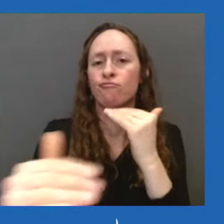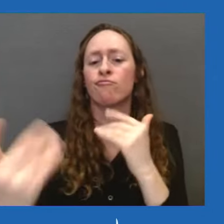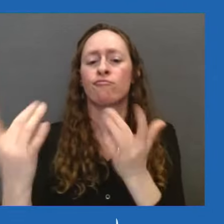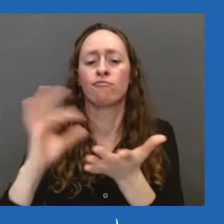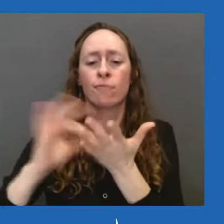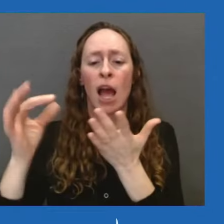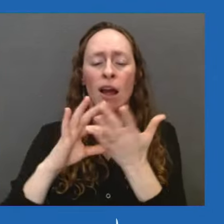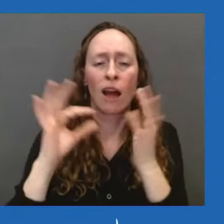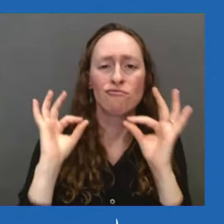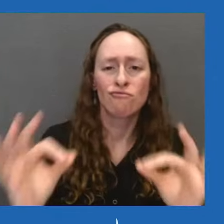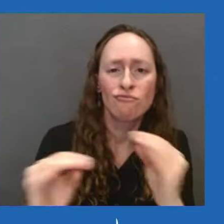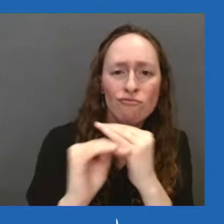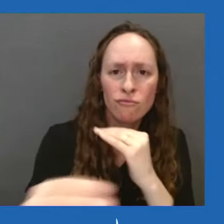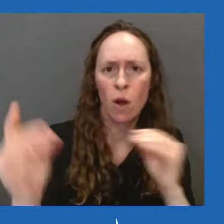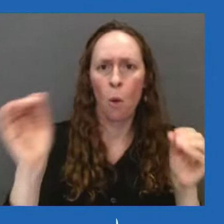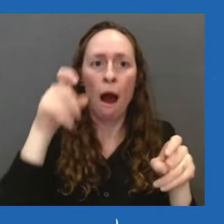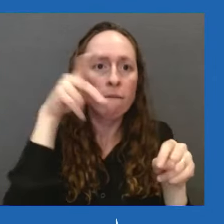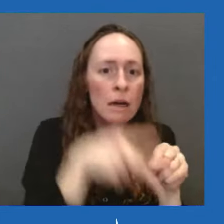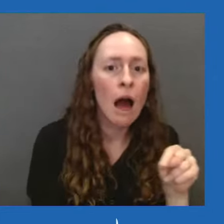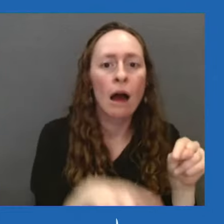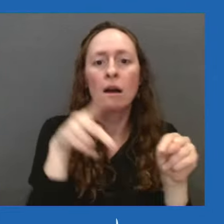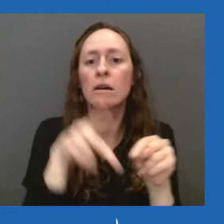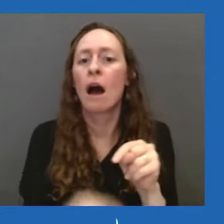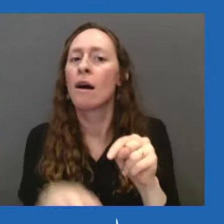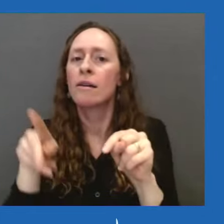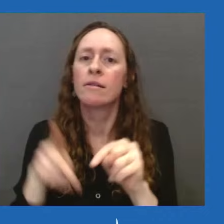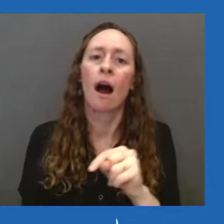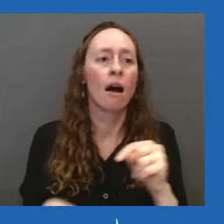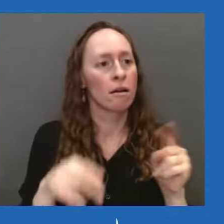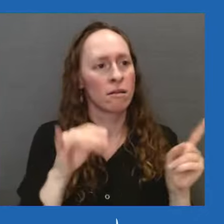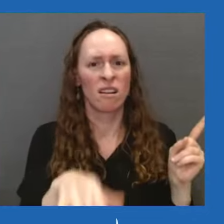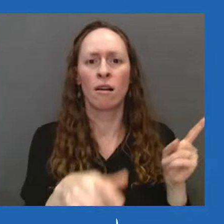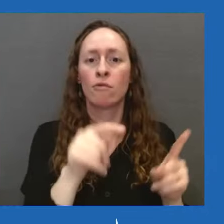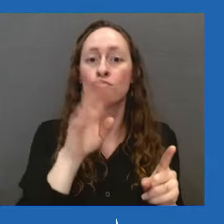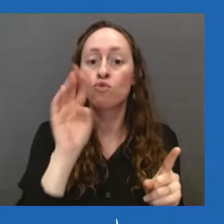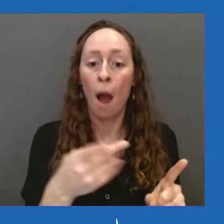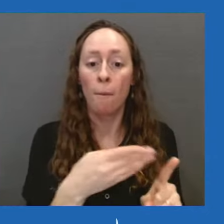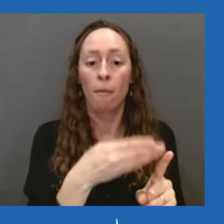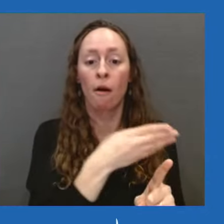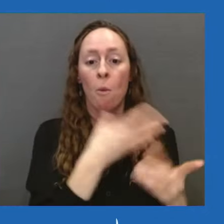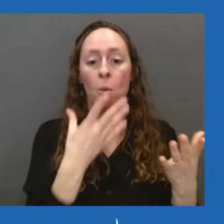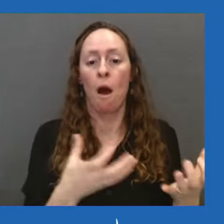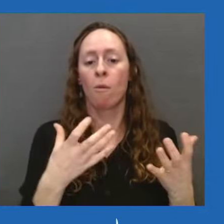We could use it to help millionaires and millions of families afford -- instead of the millionaires,